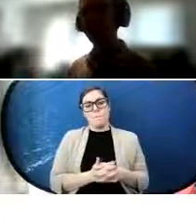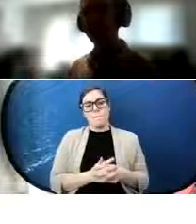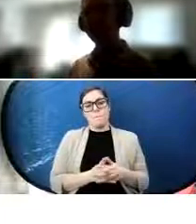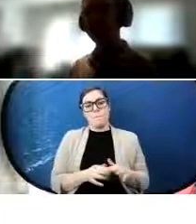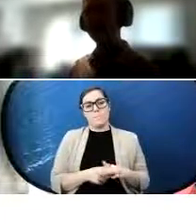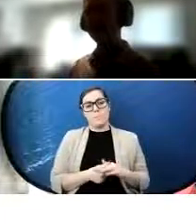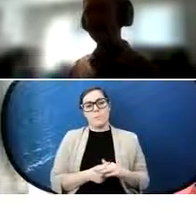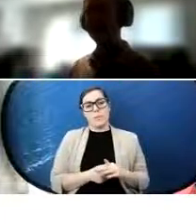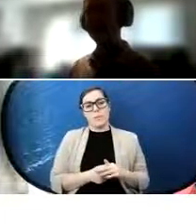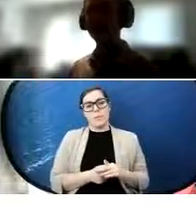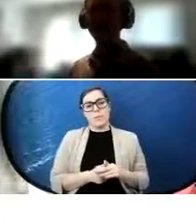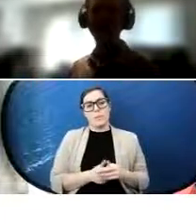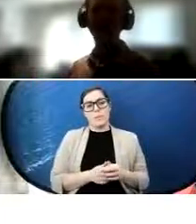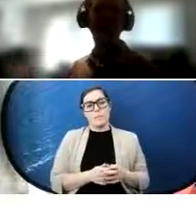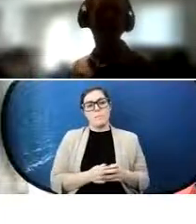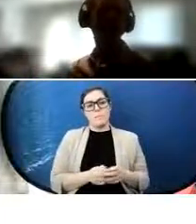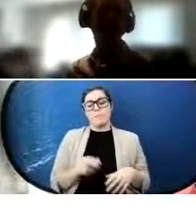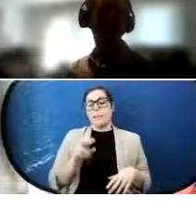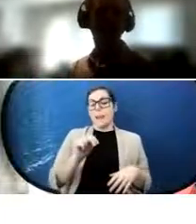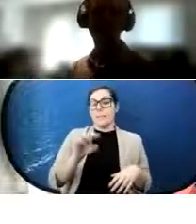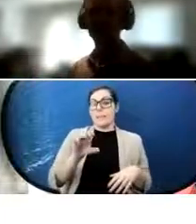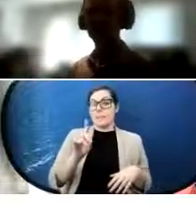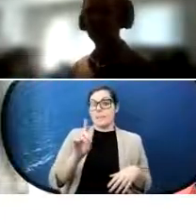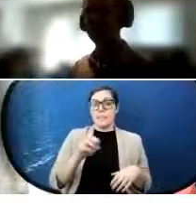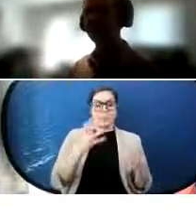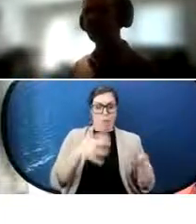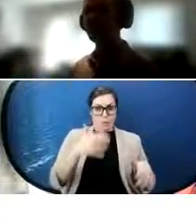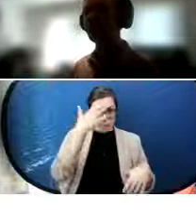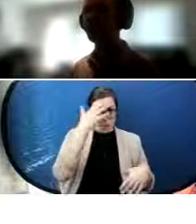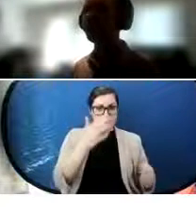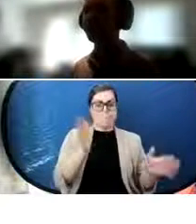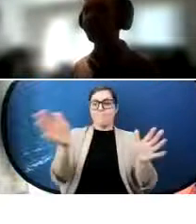So now that you know what NCDE is, what is the Access to Exchange Summit, or AES?